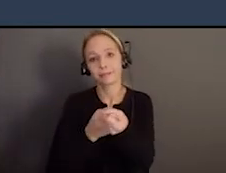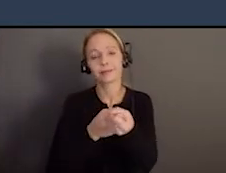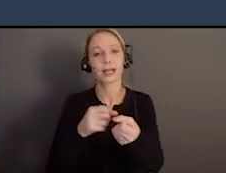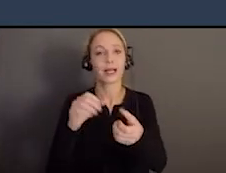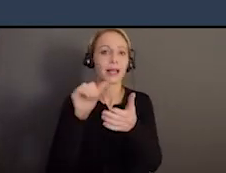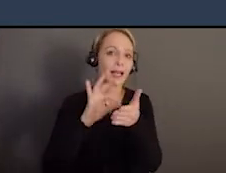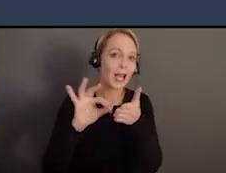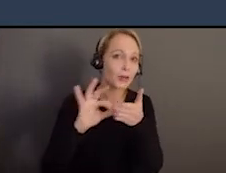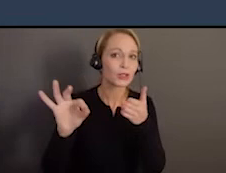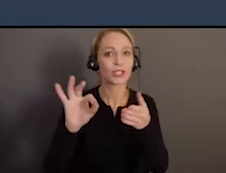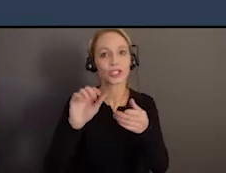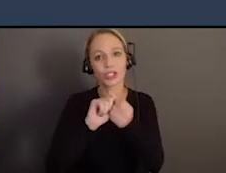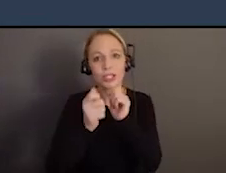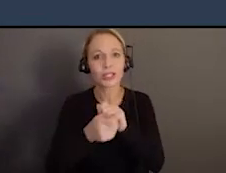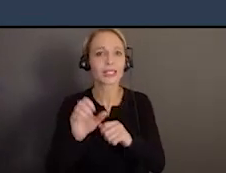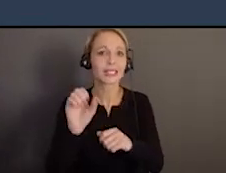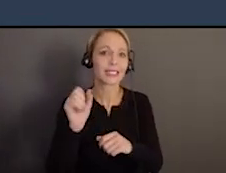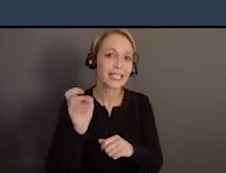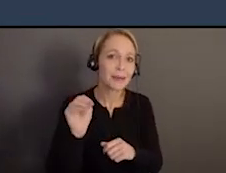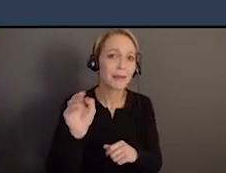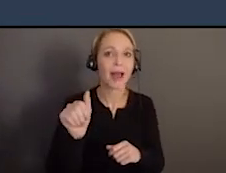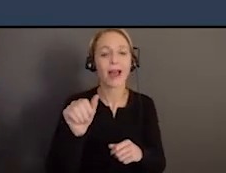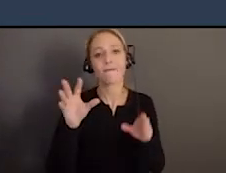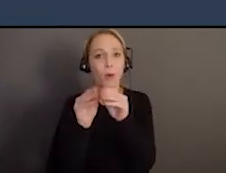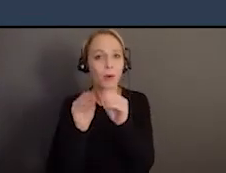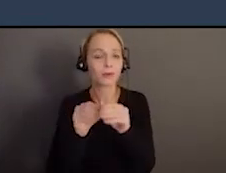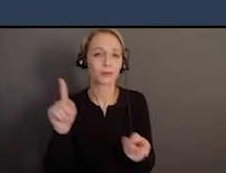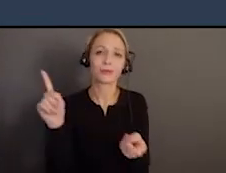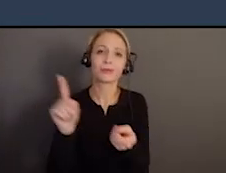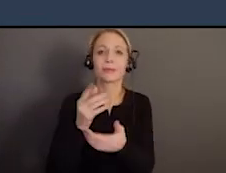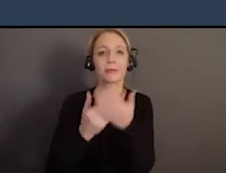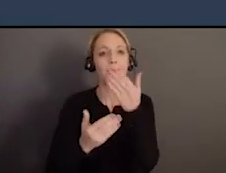CHANGES, REDUCING MANUAL STEPS DURING DEPLOYMENT.